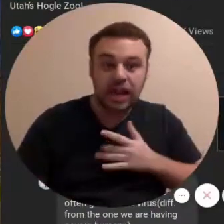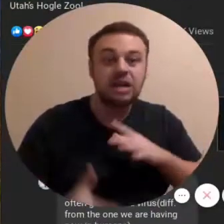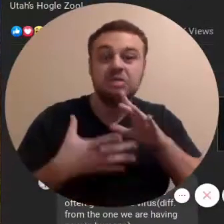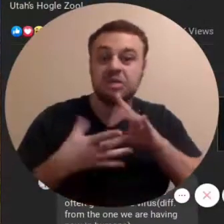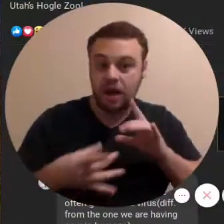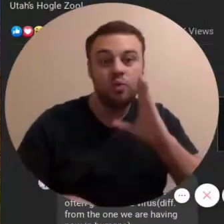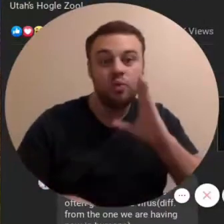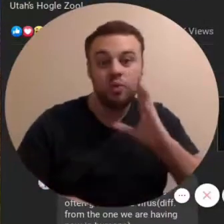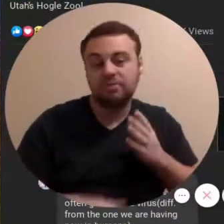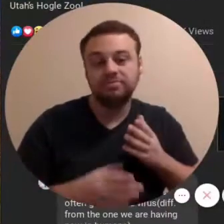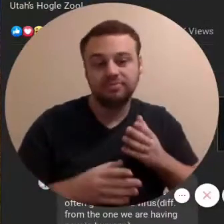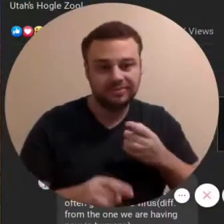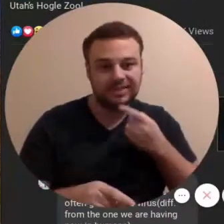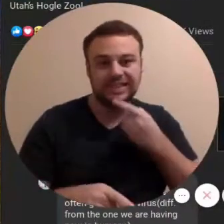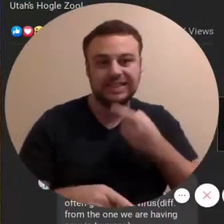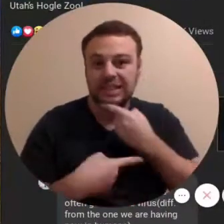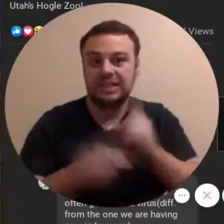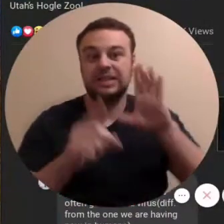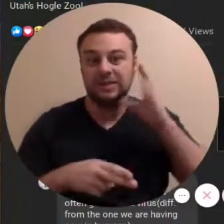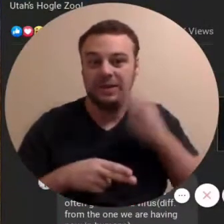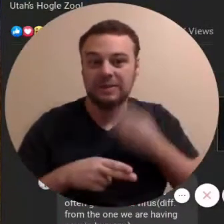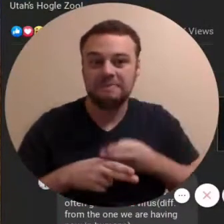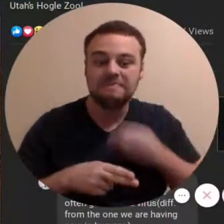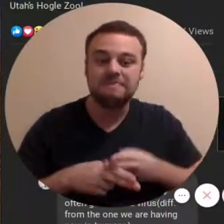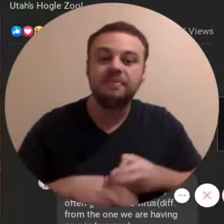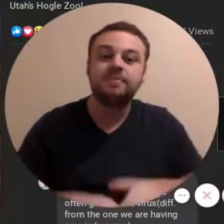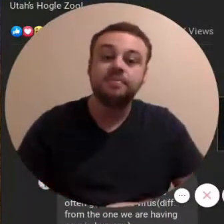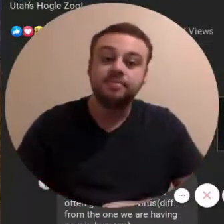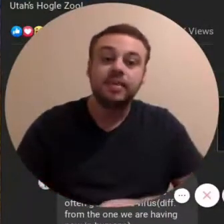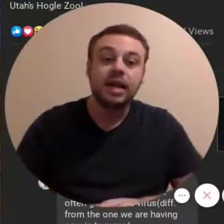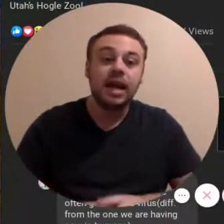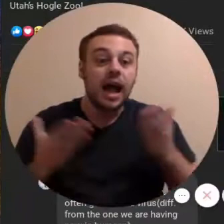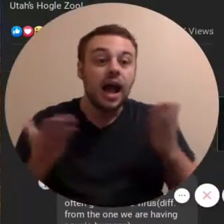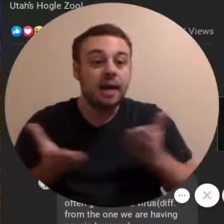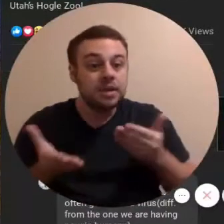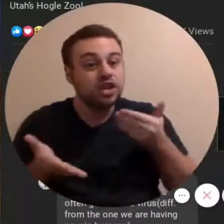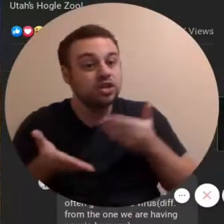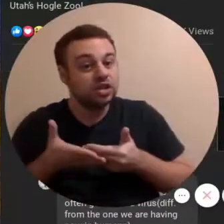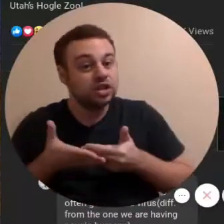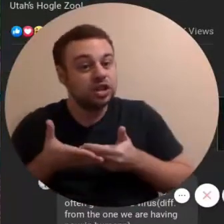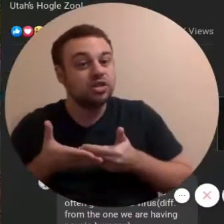Right here at the red fox exhibit- I'm going to turn the camera around and introduce